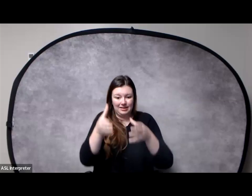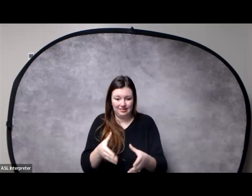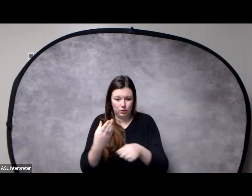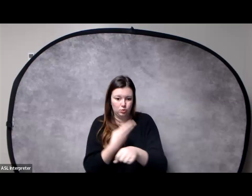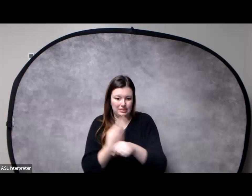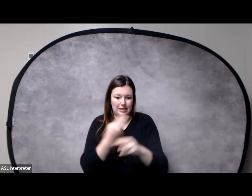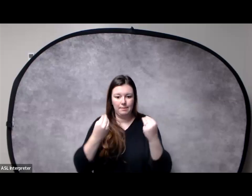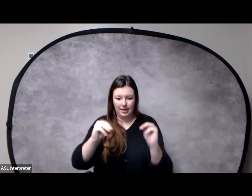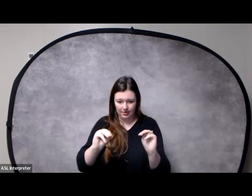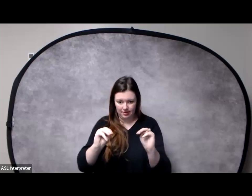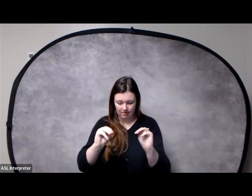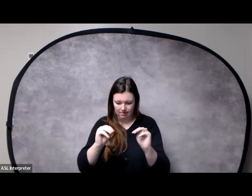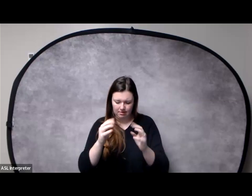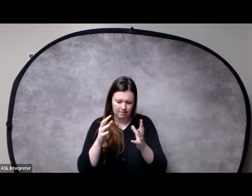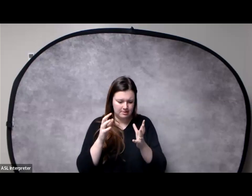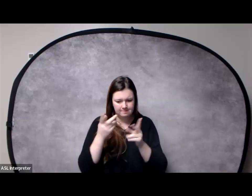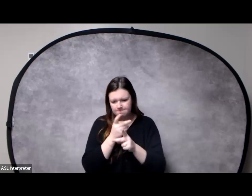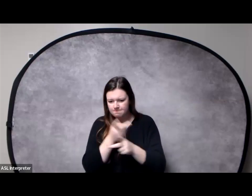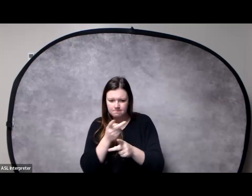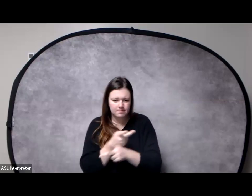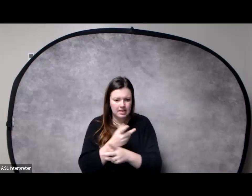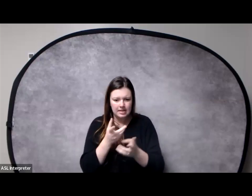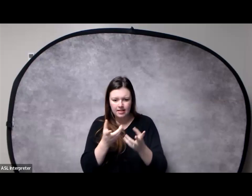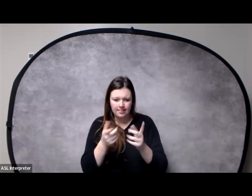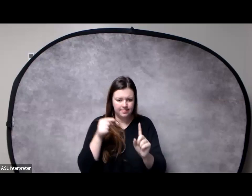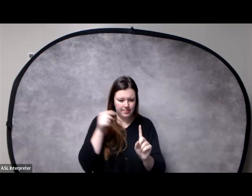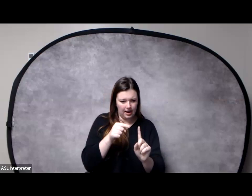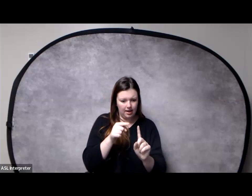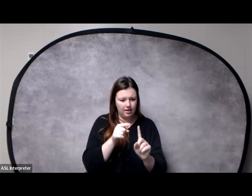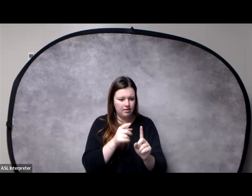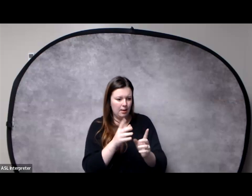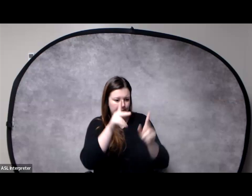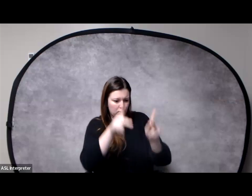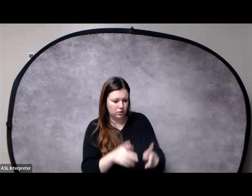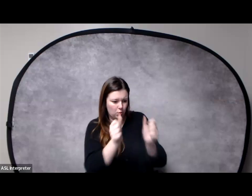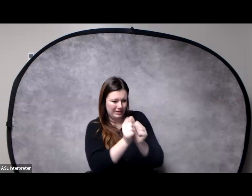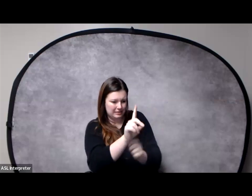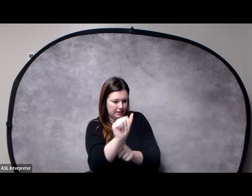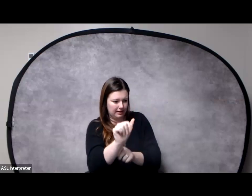value on extending the life of people with disabilities versus extending the life of a person without disabilities.